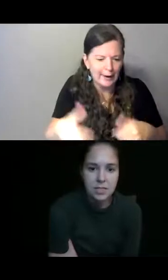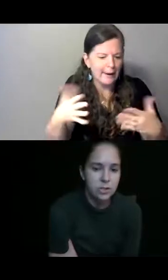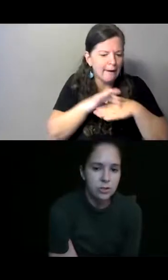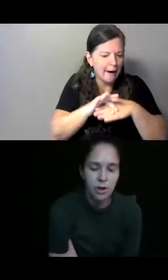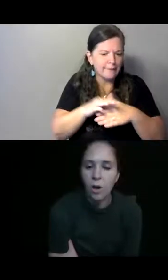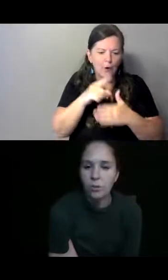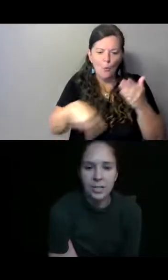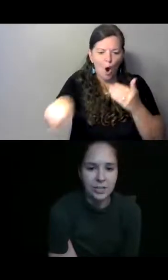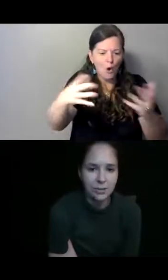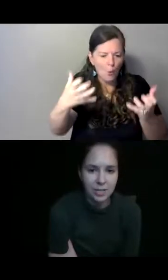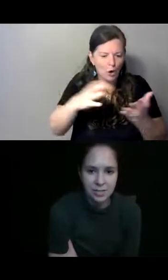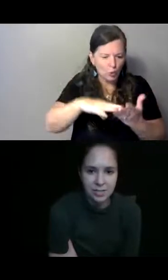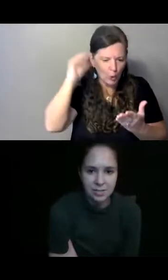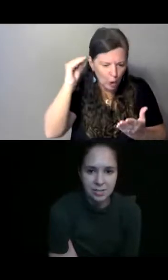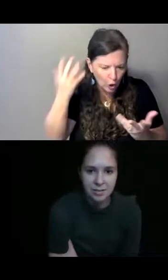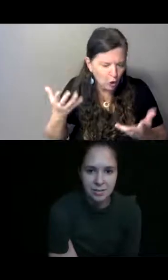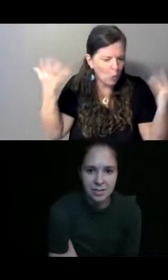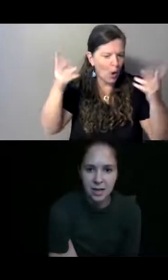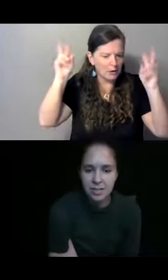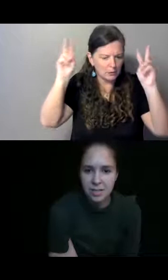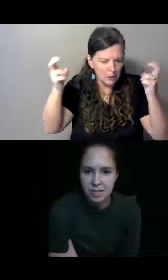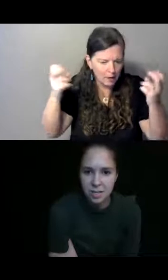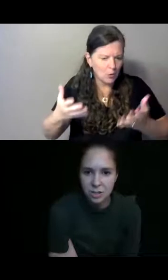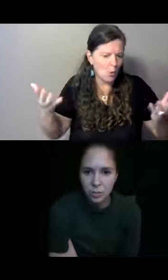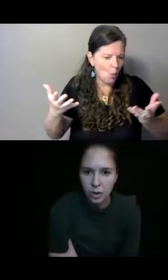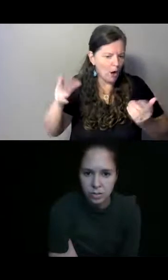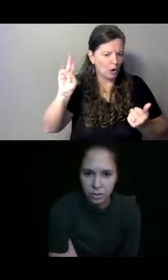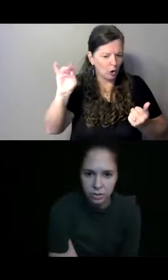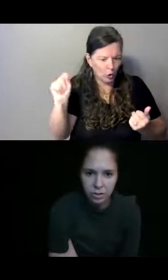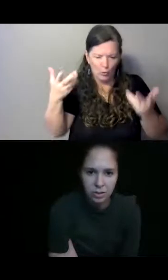teachers already do this. It's content that you want to learn.